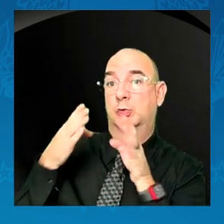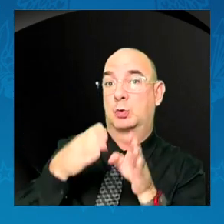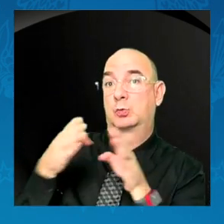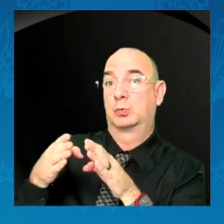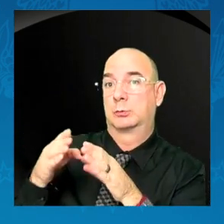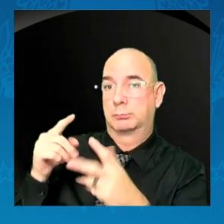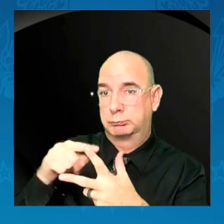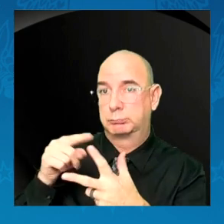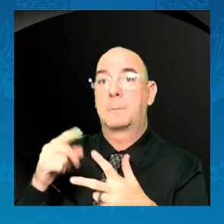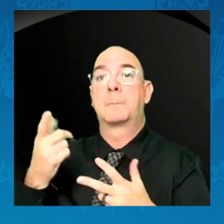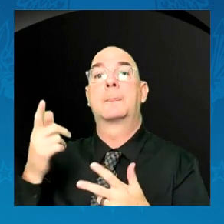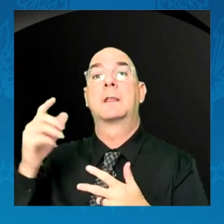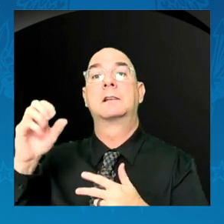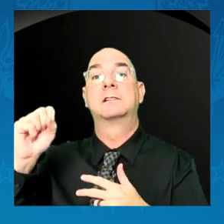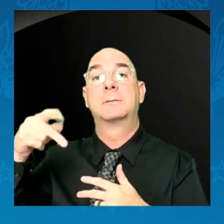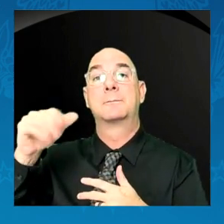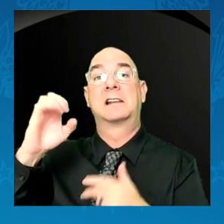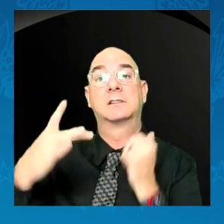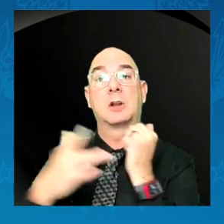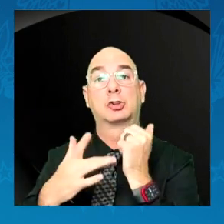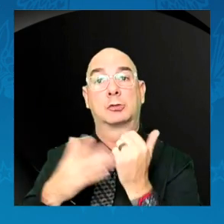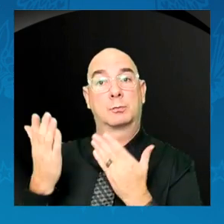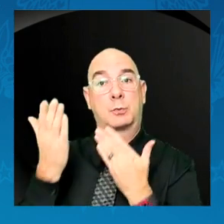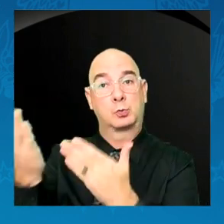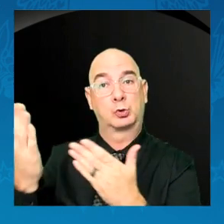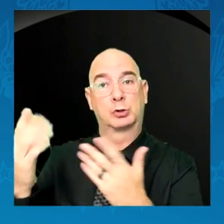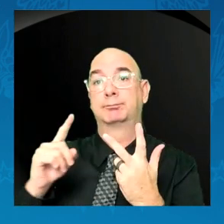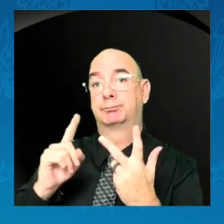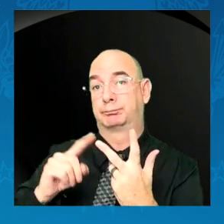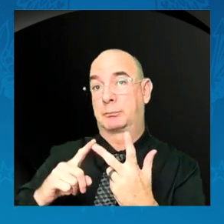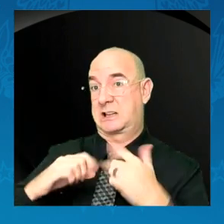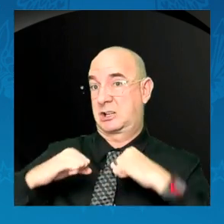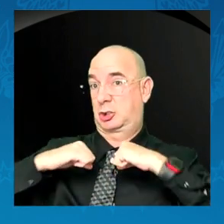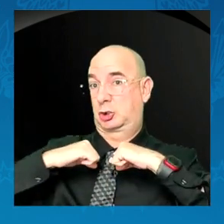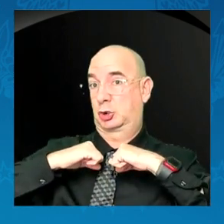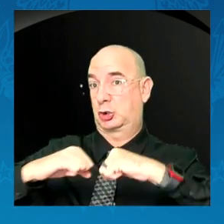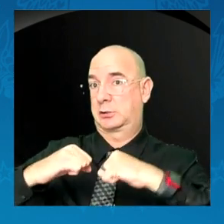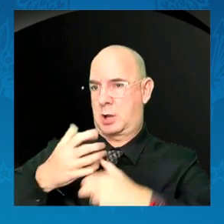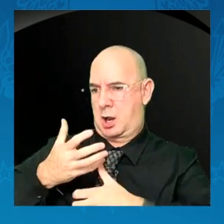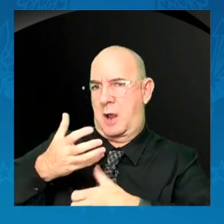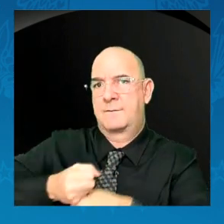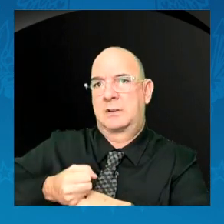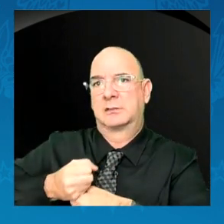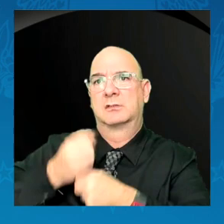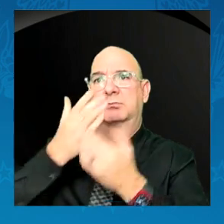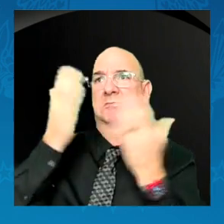and the security of and confidence in both space derived and space related data.